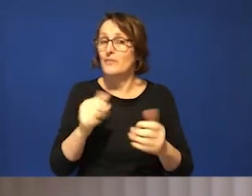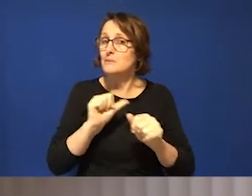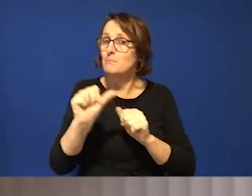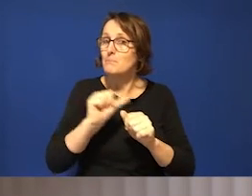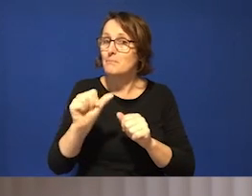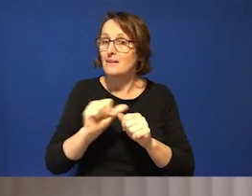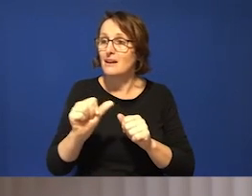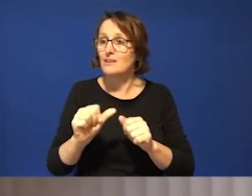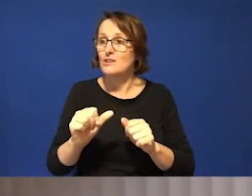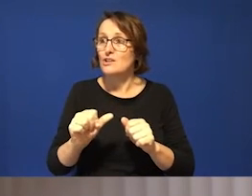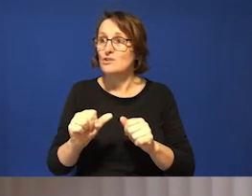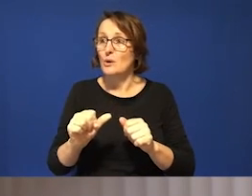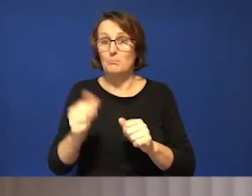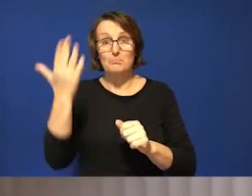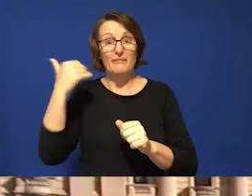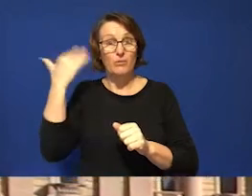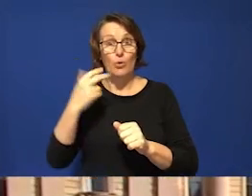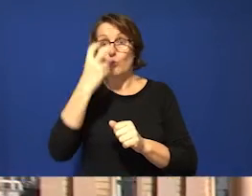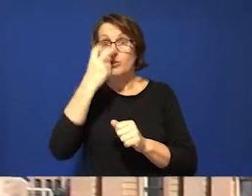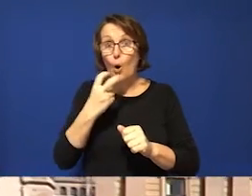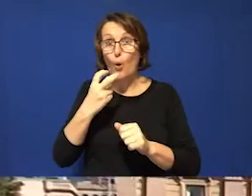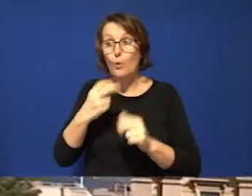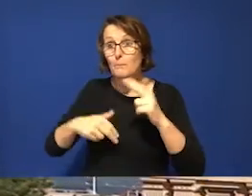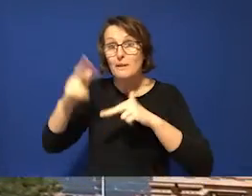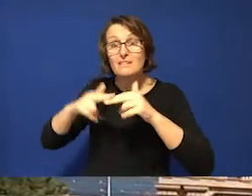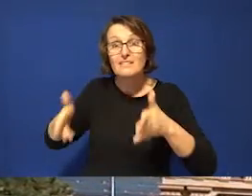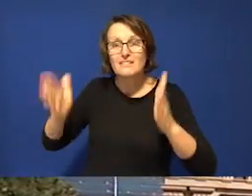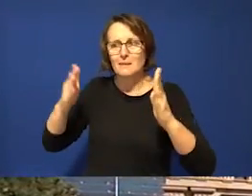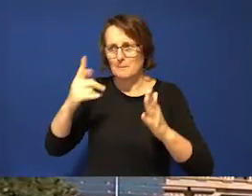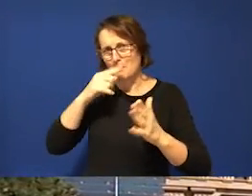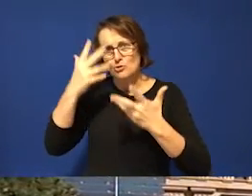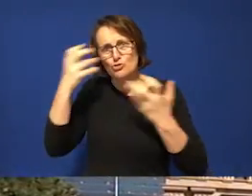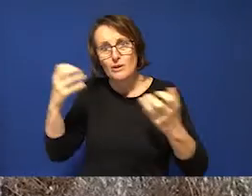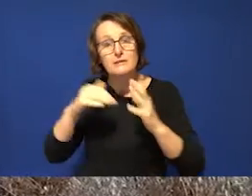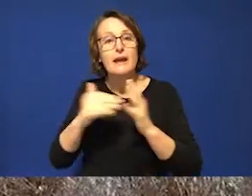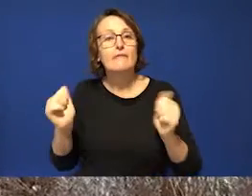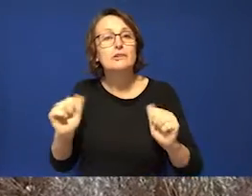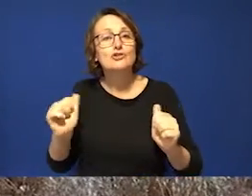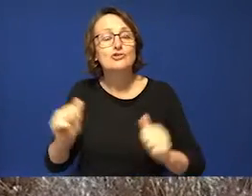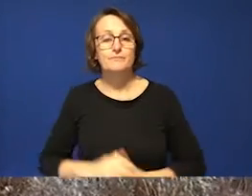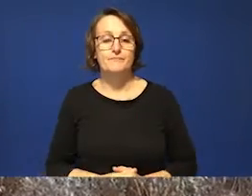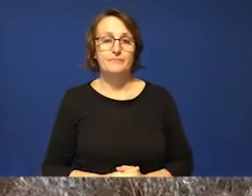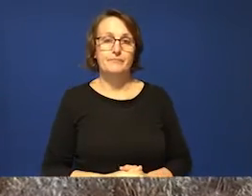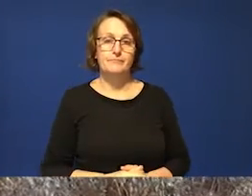It's a level of stress and that is now been removed. But if you have a primary space in the old building,